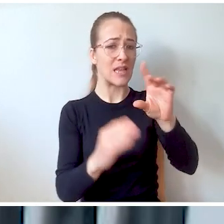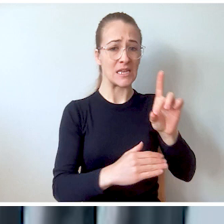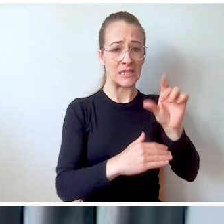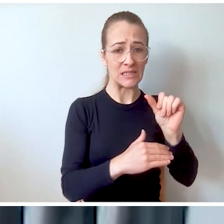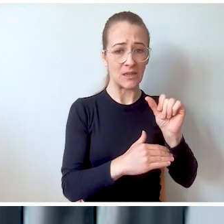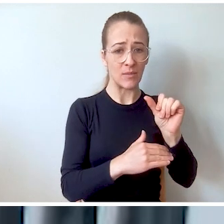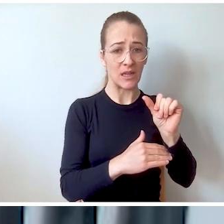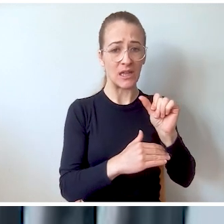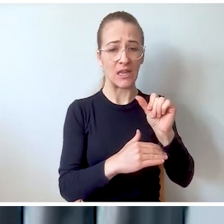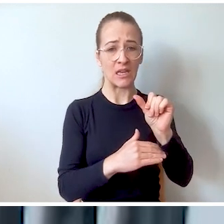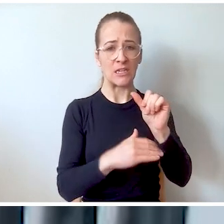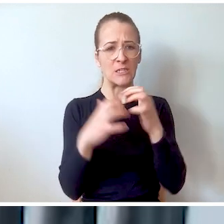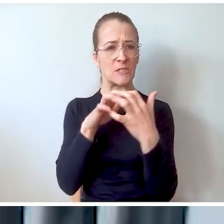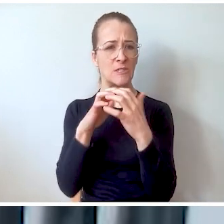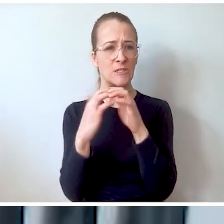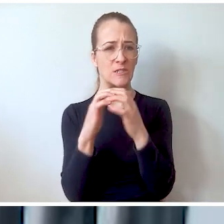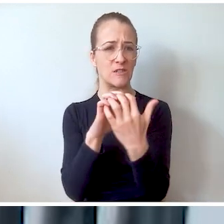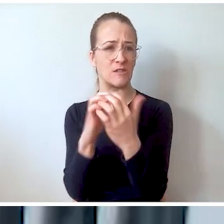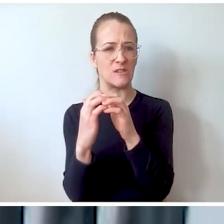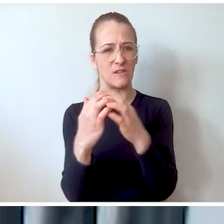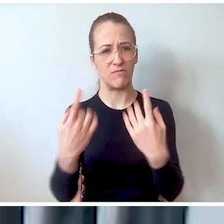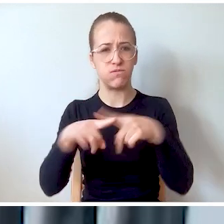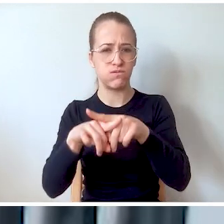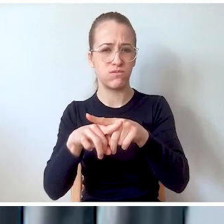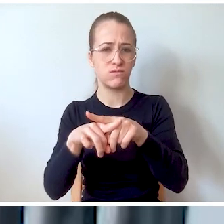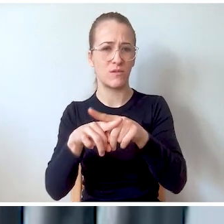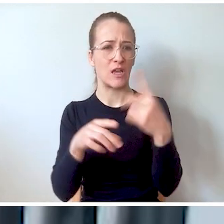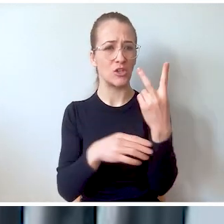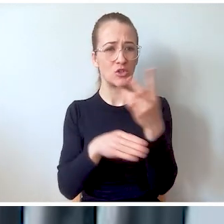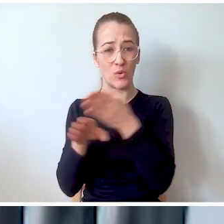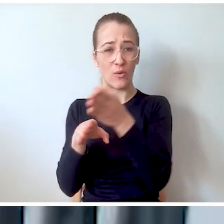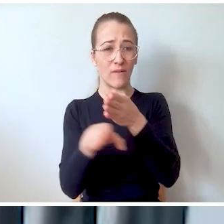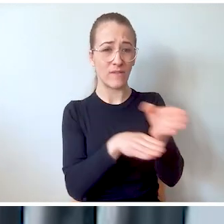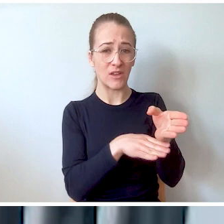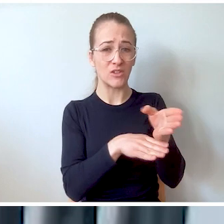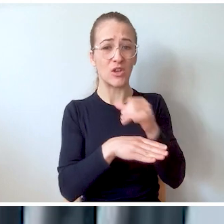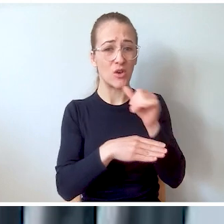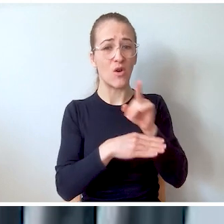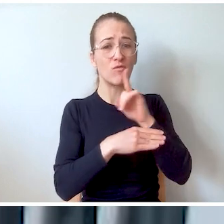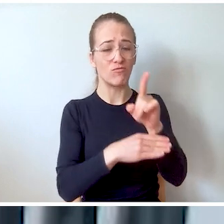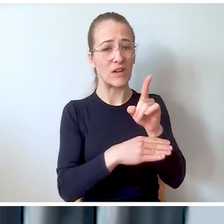are often at odds with one another. These two fields don't necessarily see a lot of